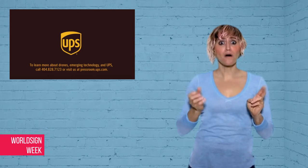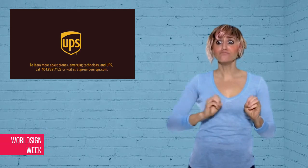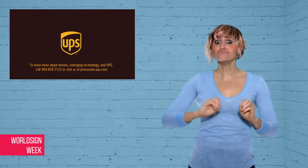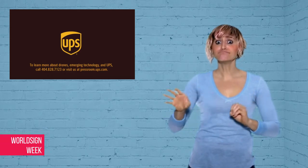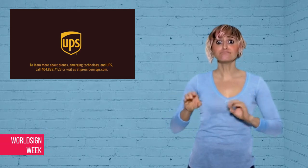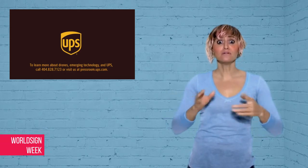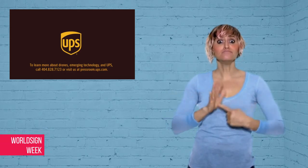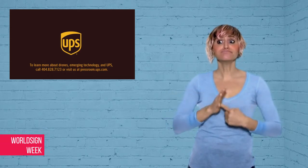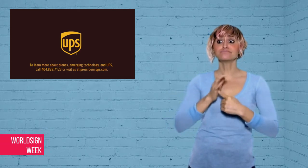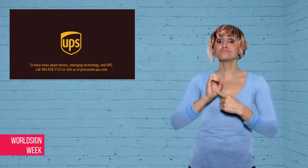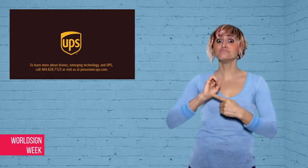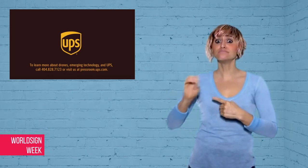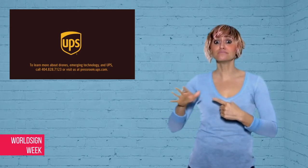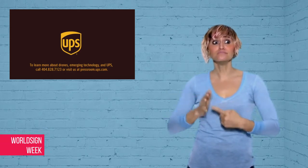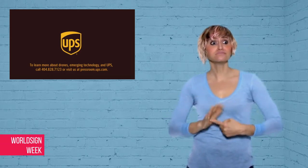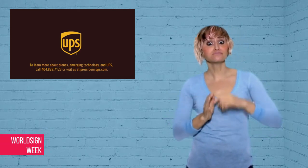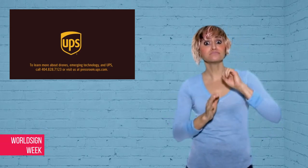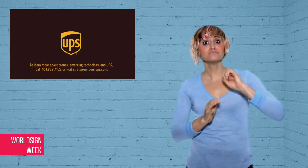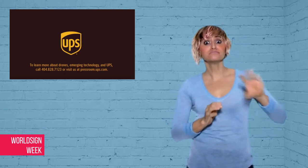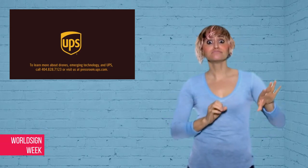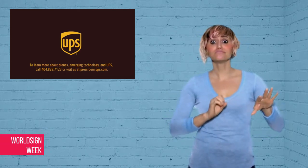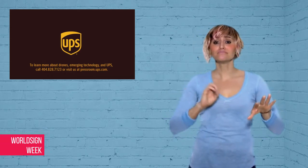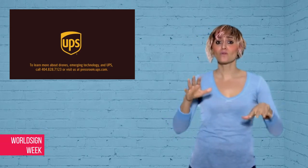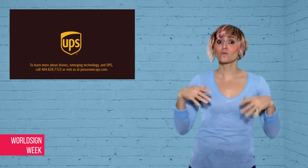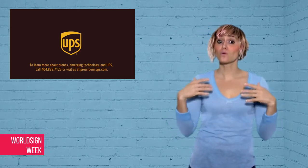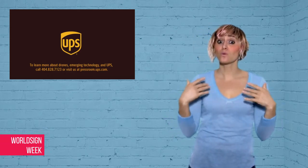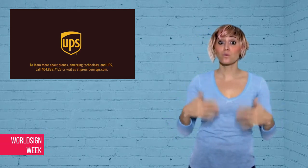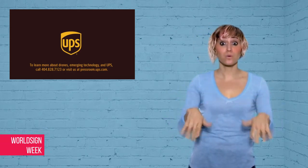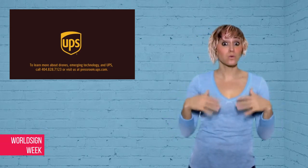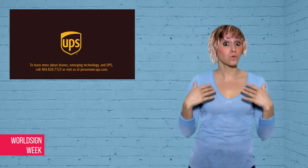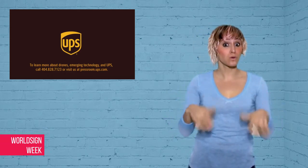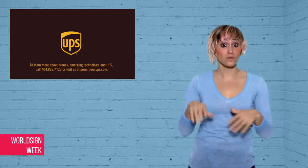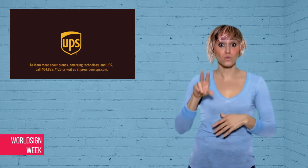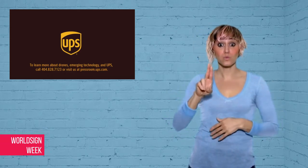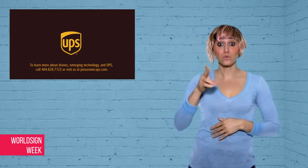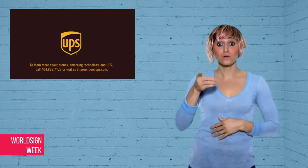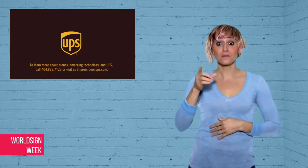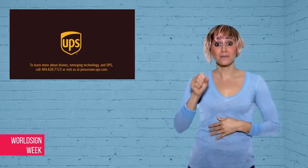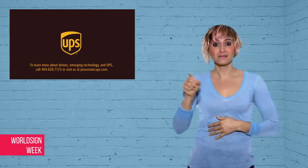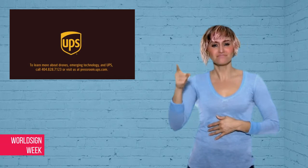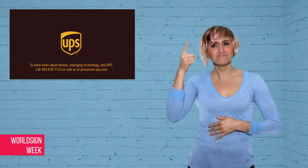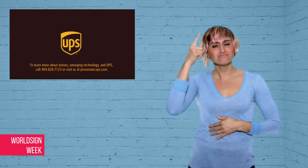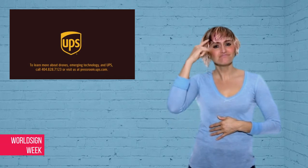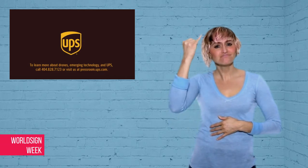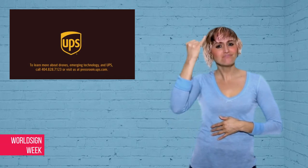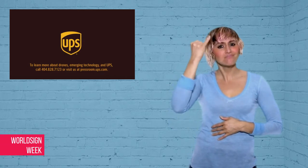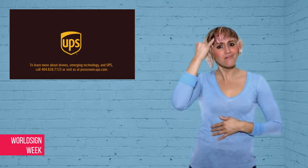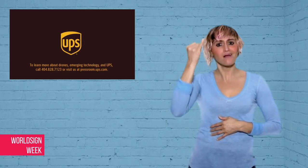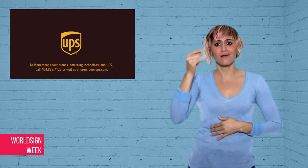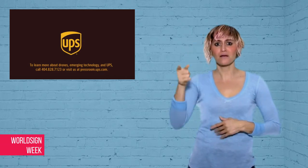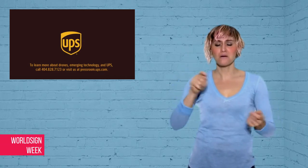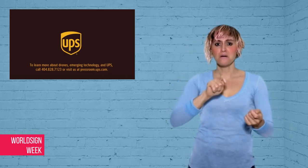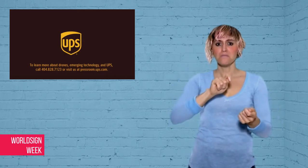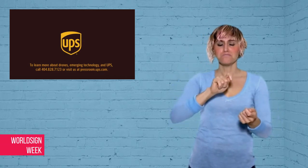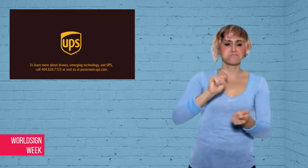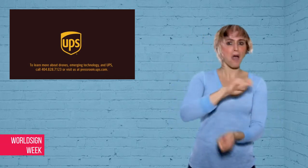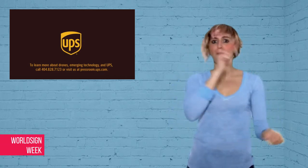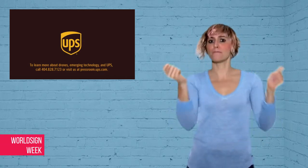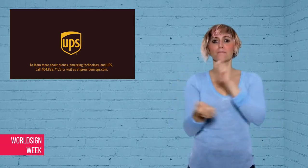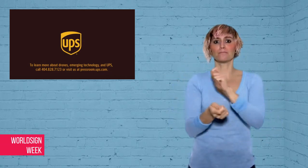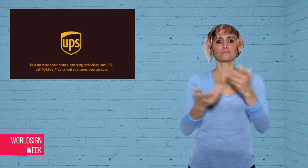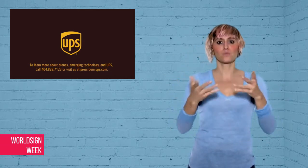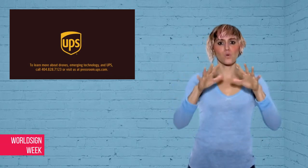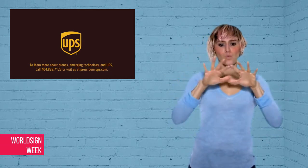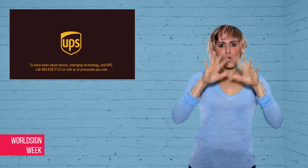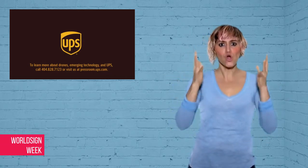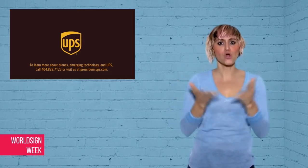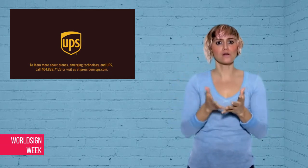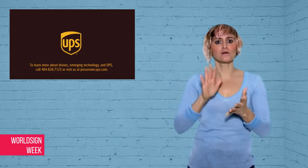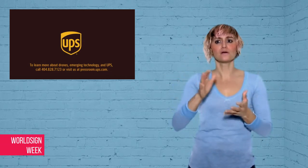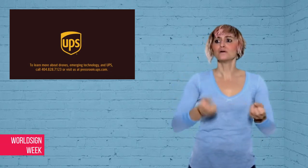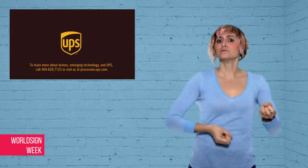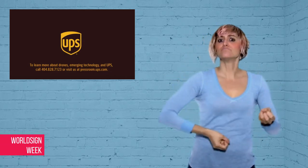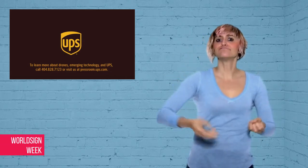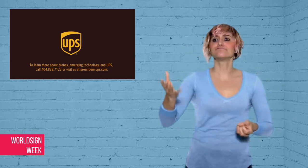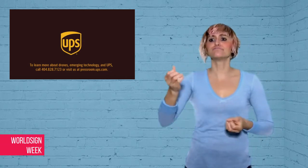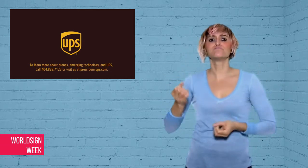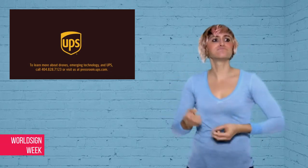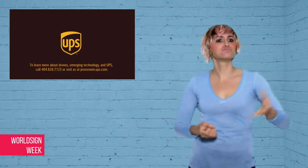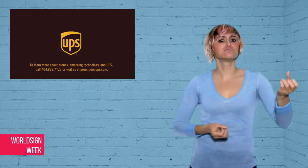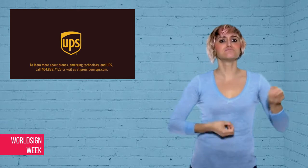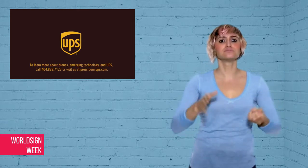If that happens, they will have changed the